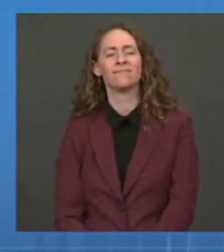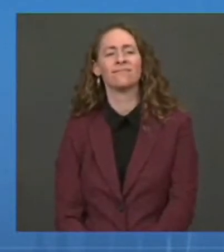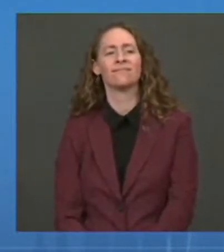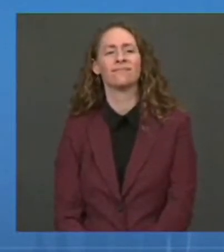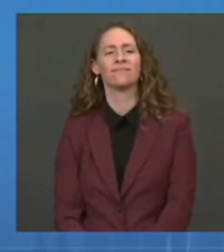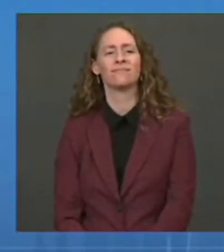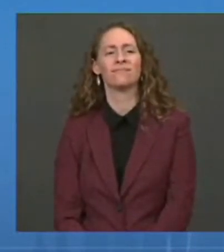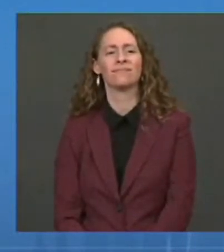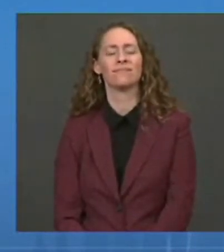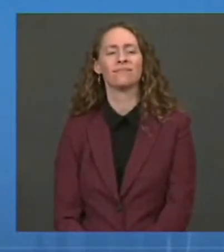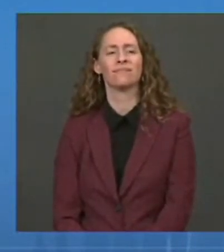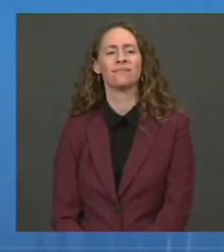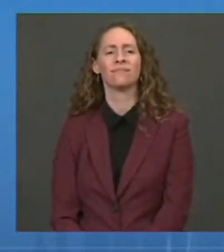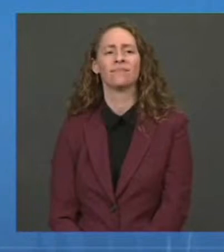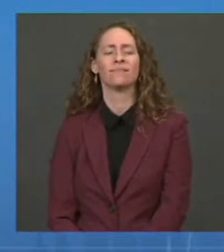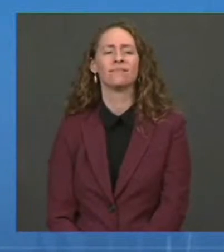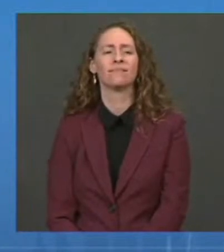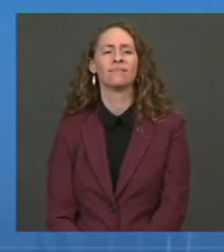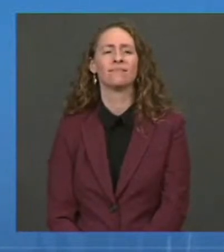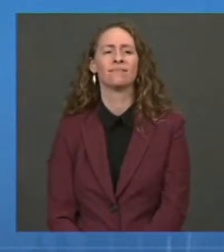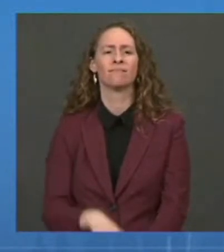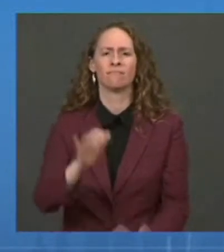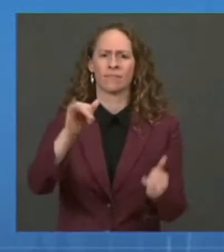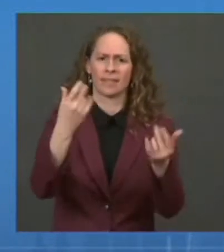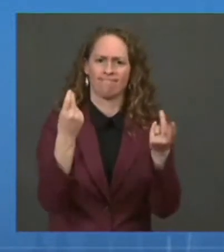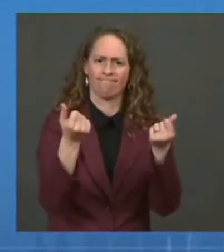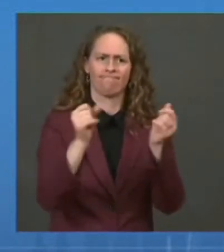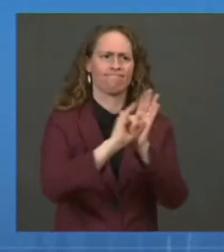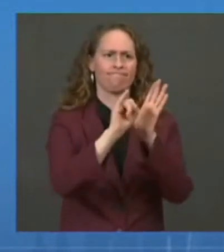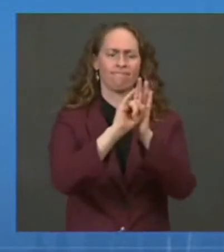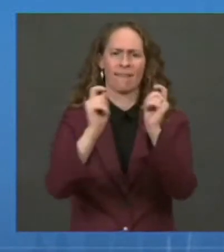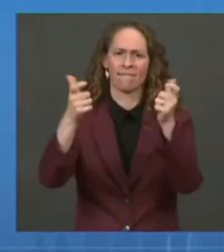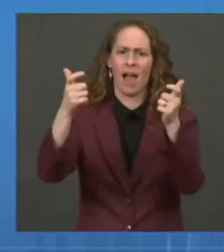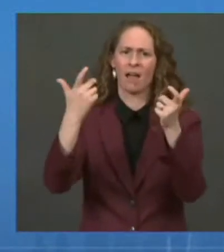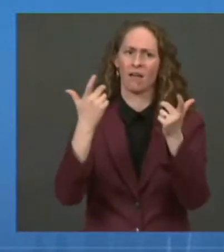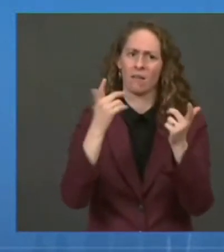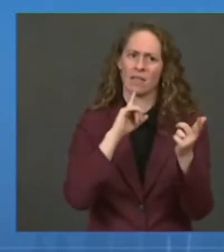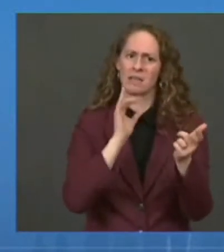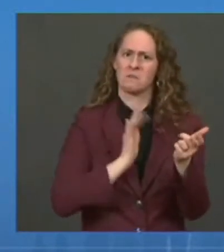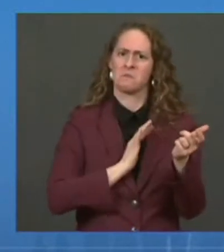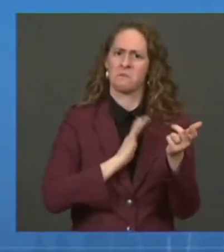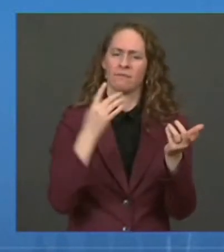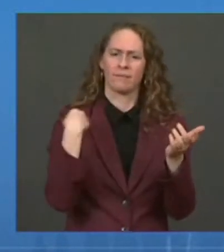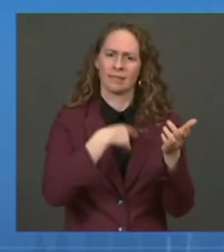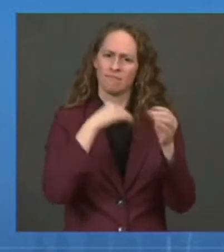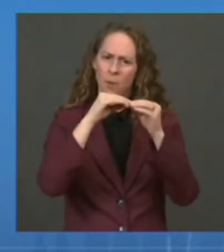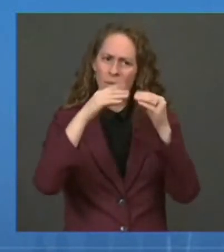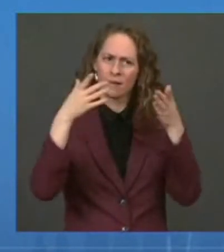SEQUENCE ANALYSIS IS AN EXAMPLE OF THE IMPORTANCE OF OUR INVESTMENTS THIS YEAR TO EXPAND